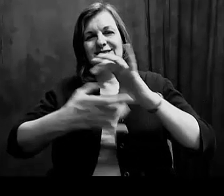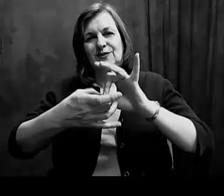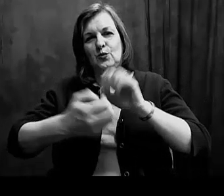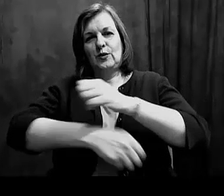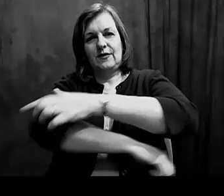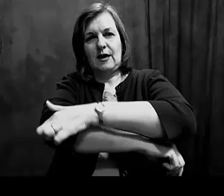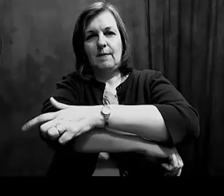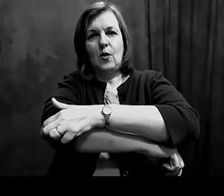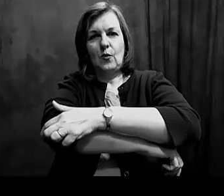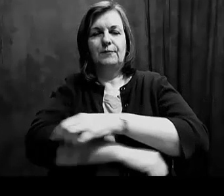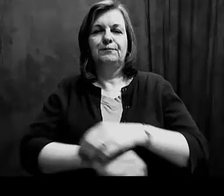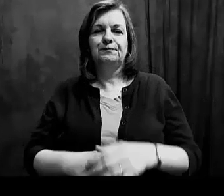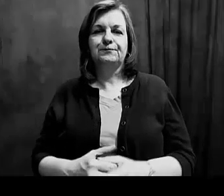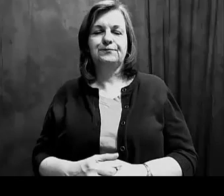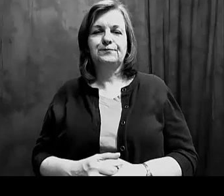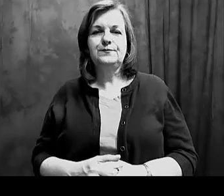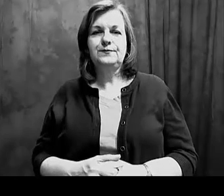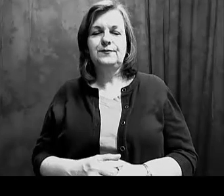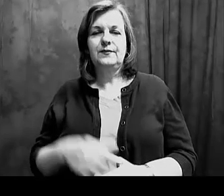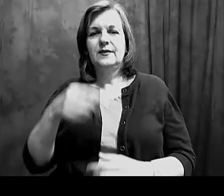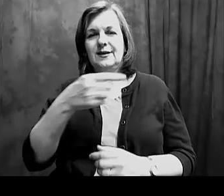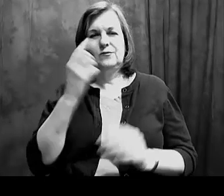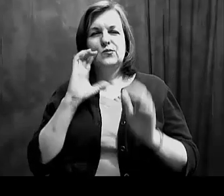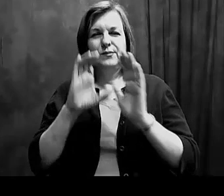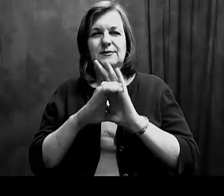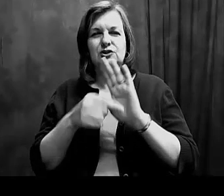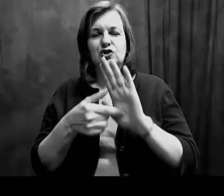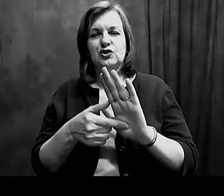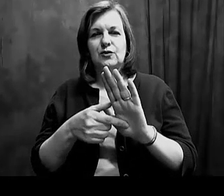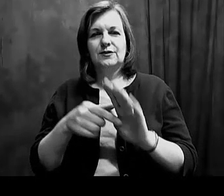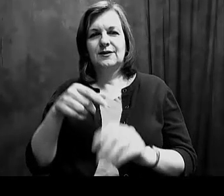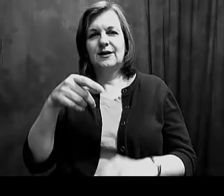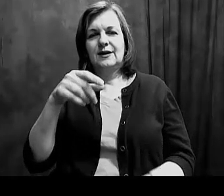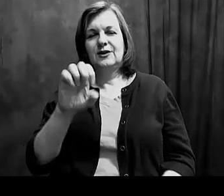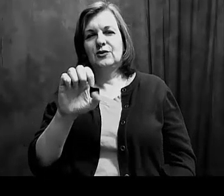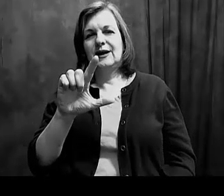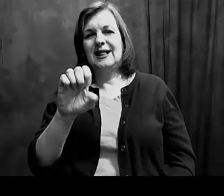so here this pivot joint -- shows you your elbow -- this is actually your elbow here and you're radius